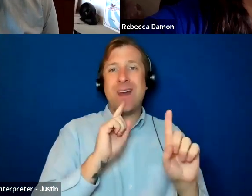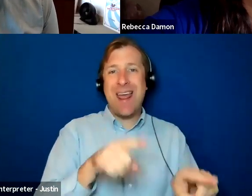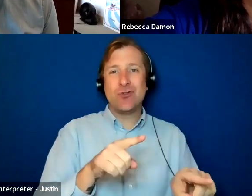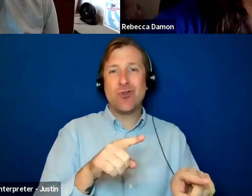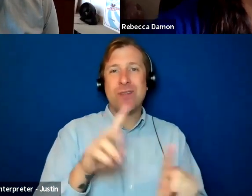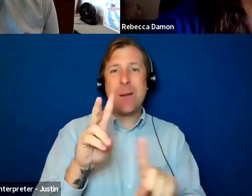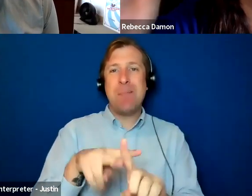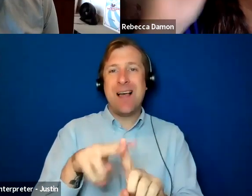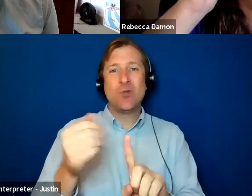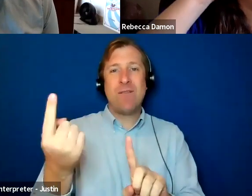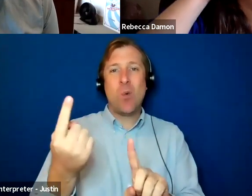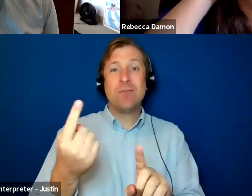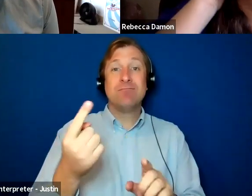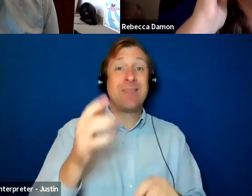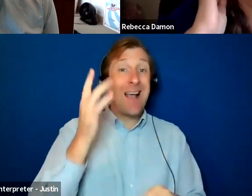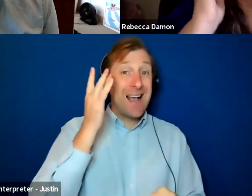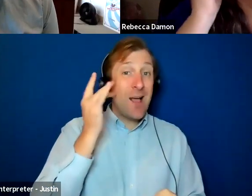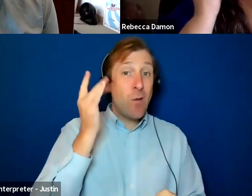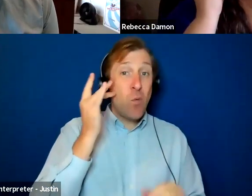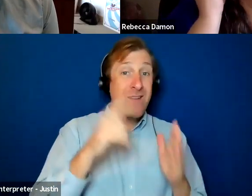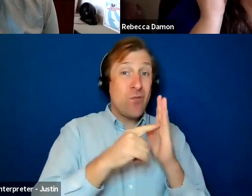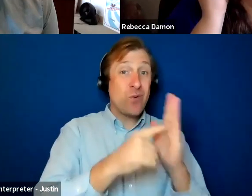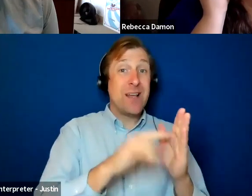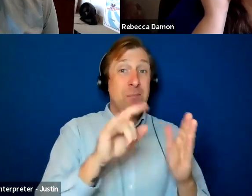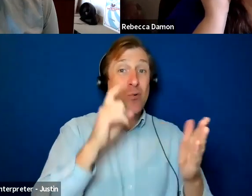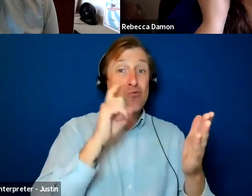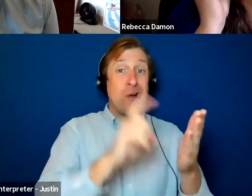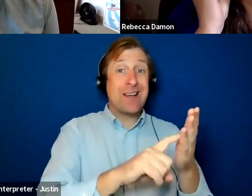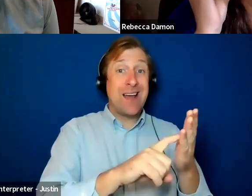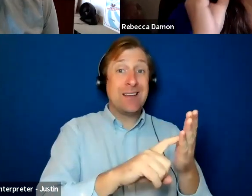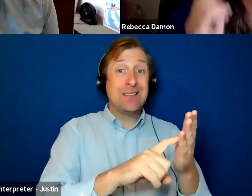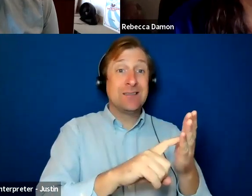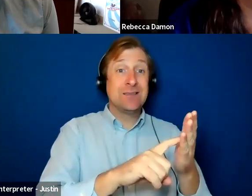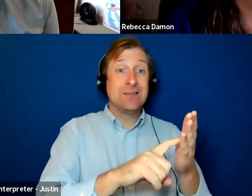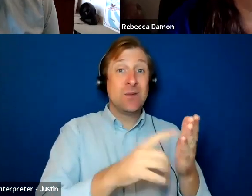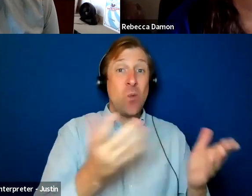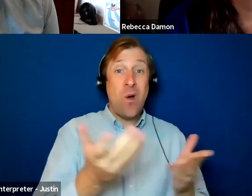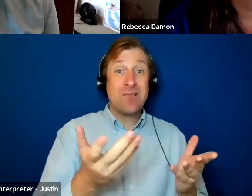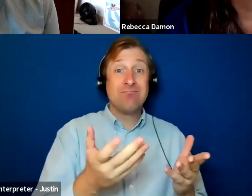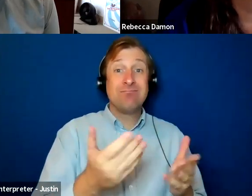Some states, such as California, are recognizing, at least for now, that anyone who is working,